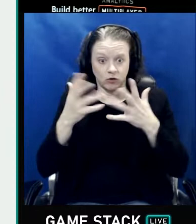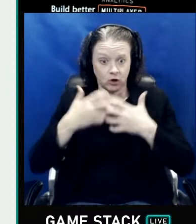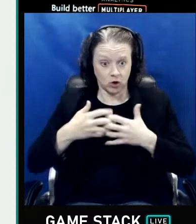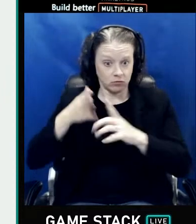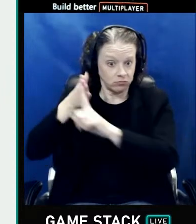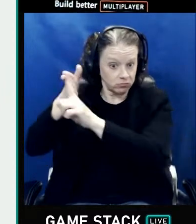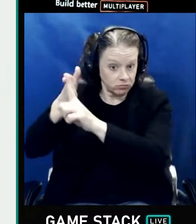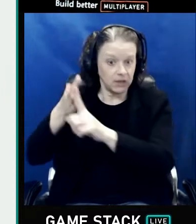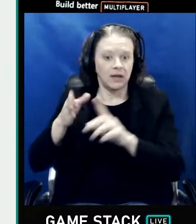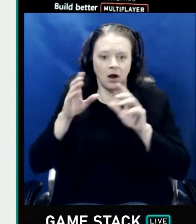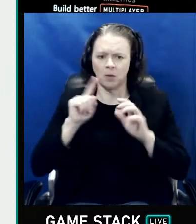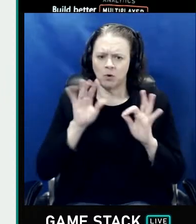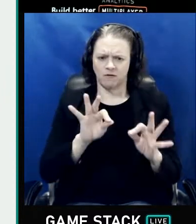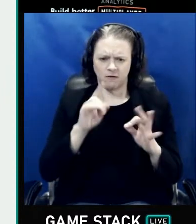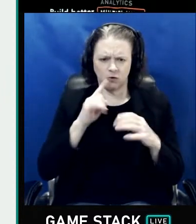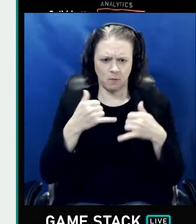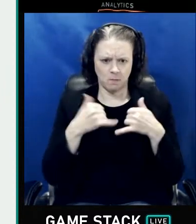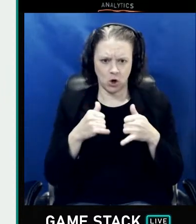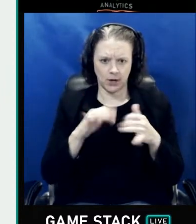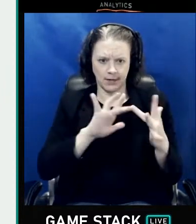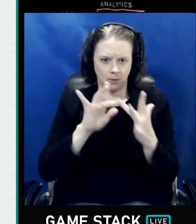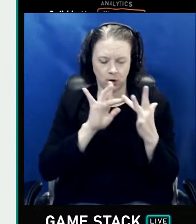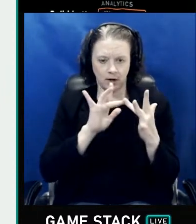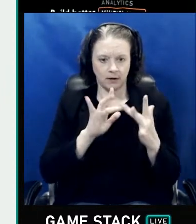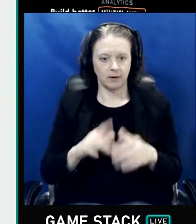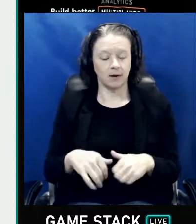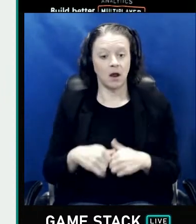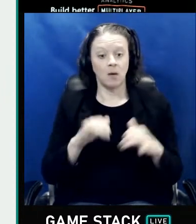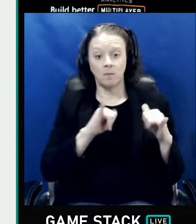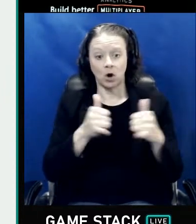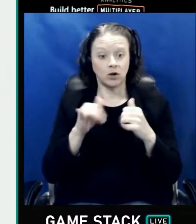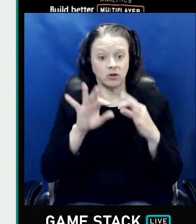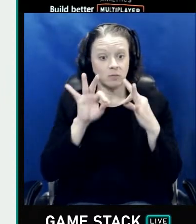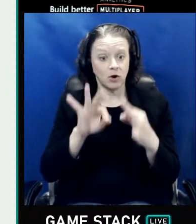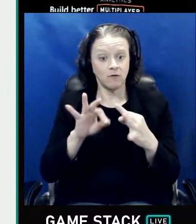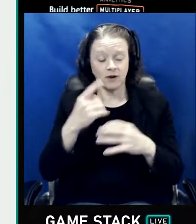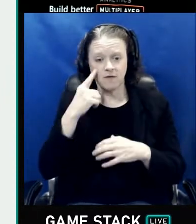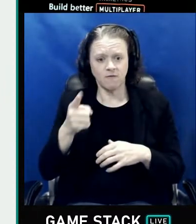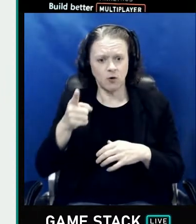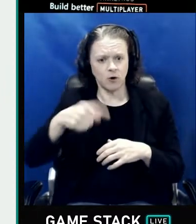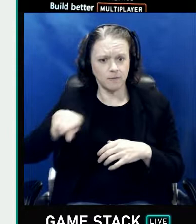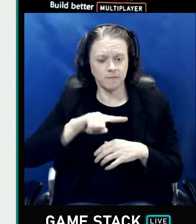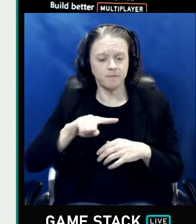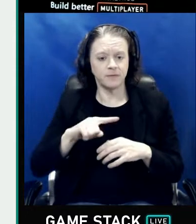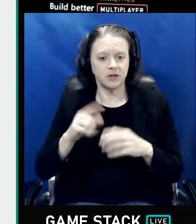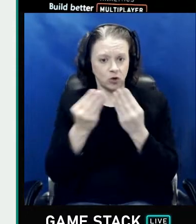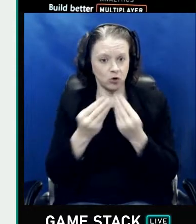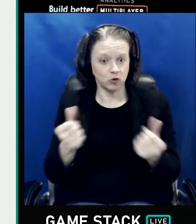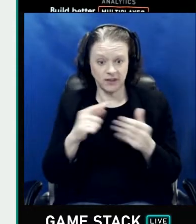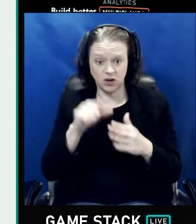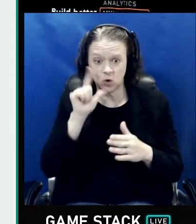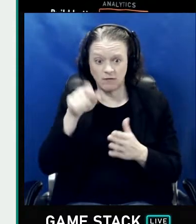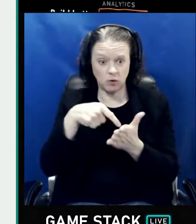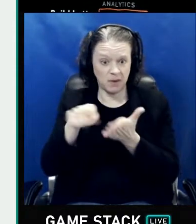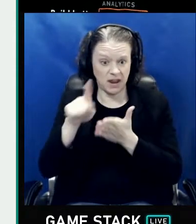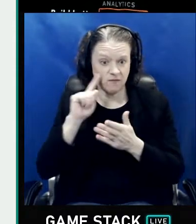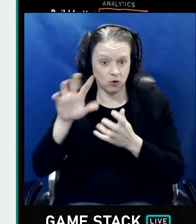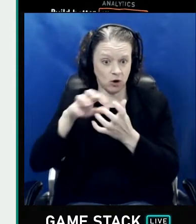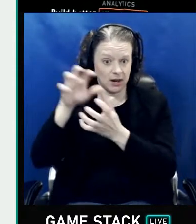Party's great for titles that need managed solutions that don't need to pay for cloud-hosted dedicated servers. There are titles today that ship on Party that have